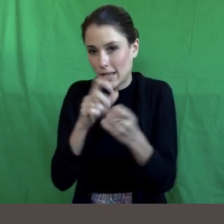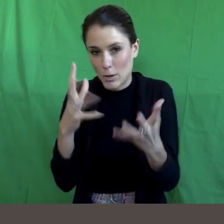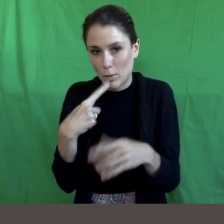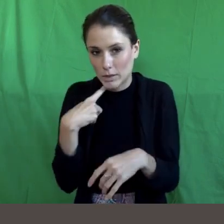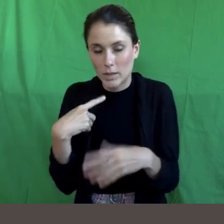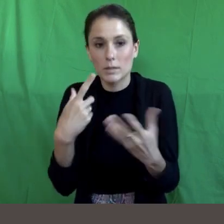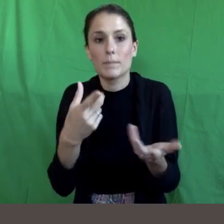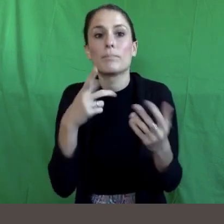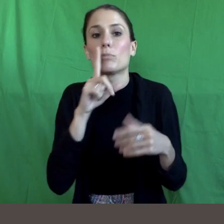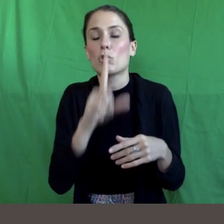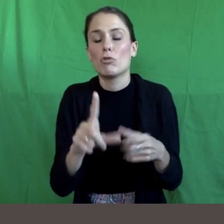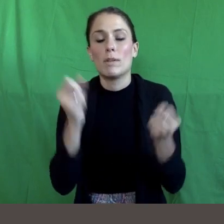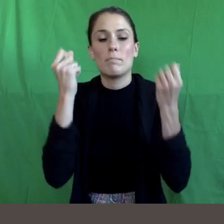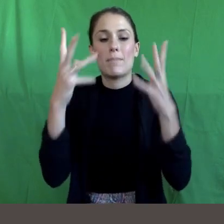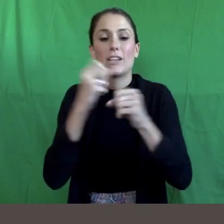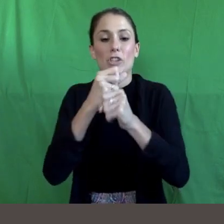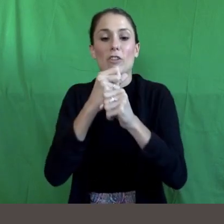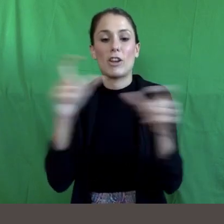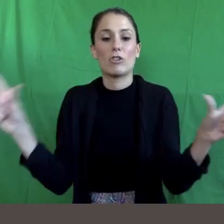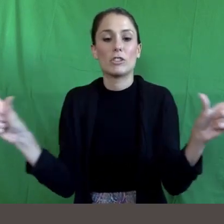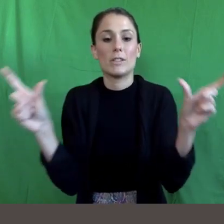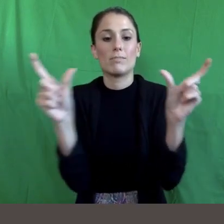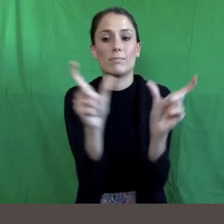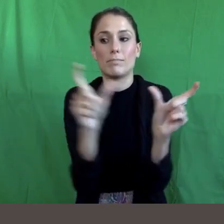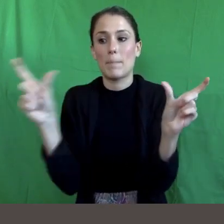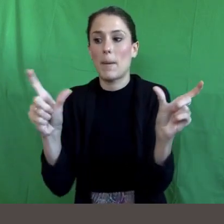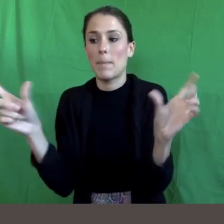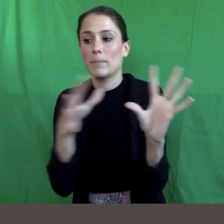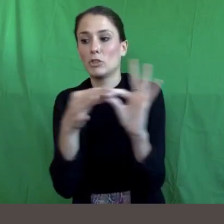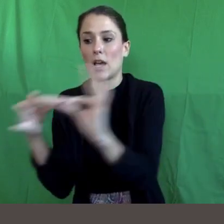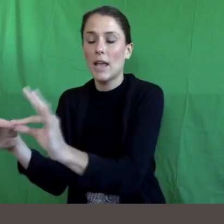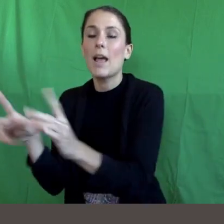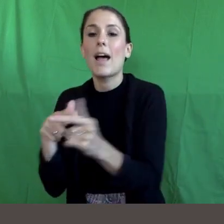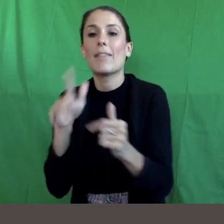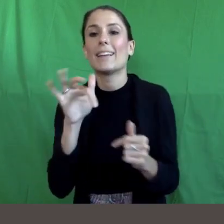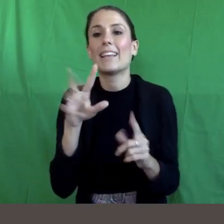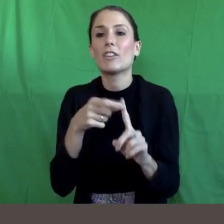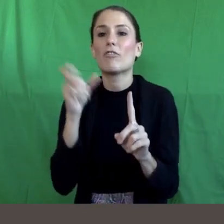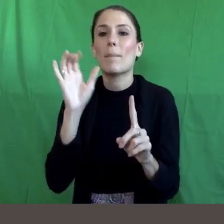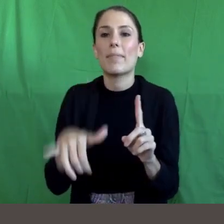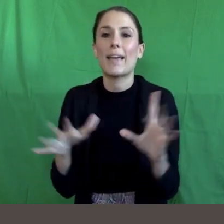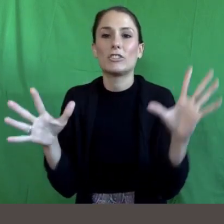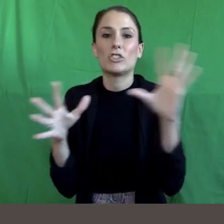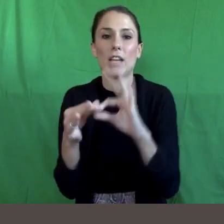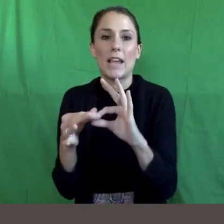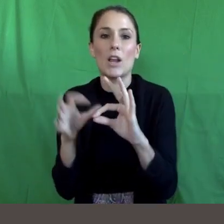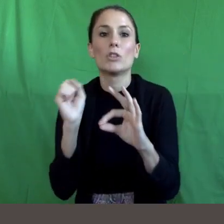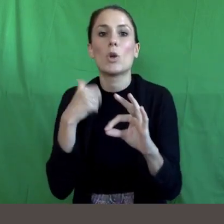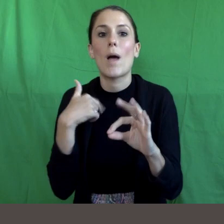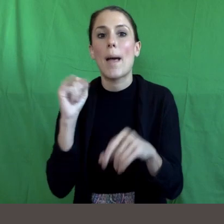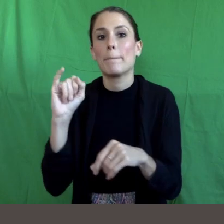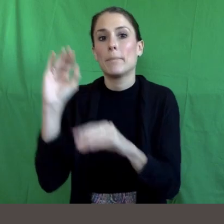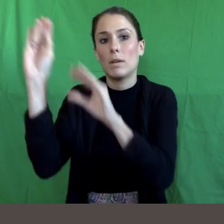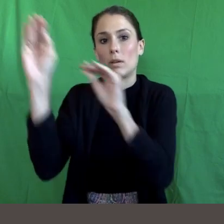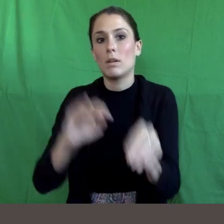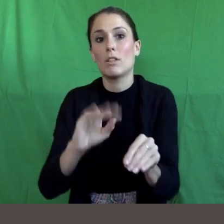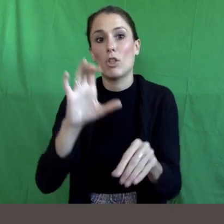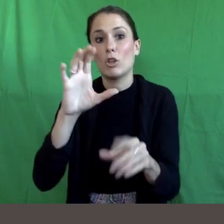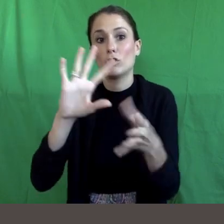So it allows us to chain a bunch of generators and yield from the chain. That's exactly what I'm doing here from itertools. I'm importing chain.